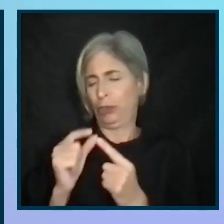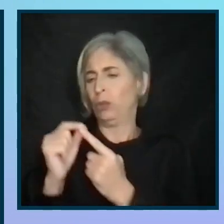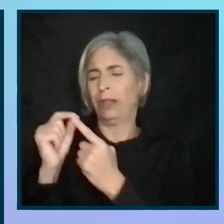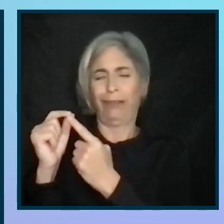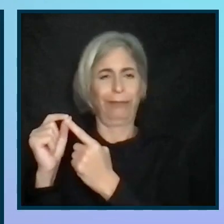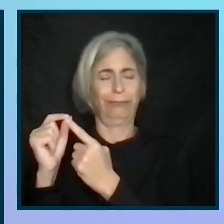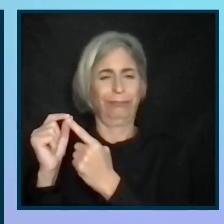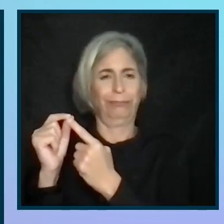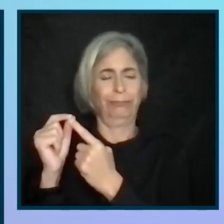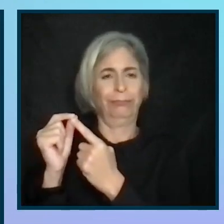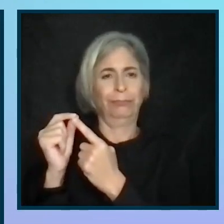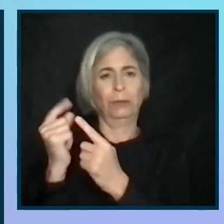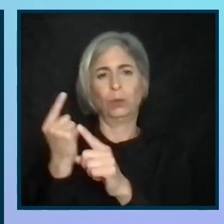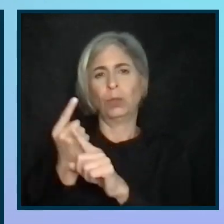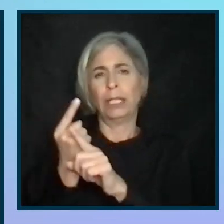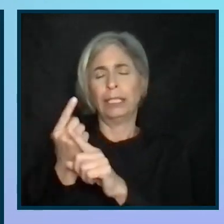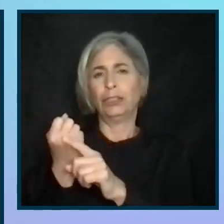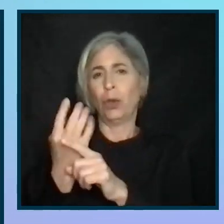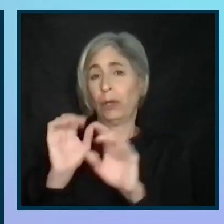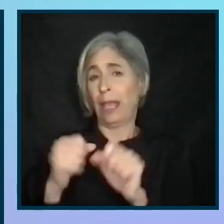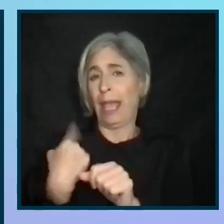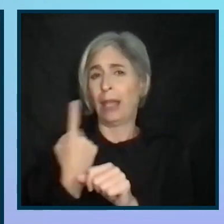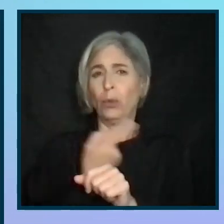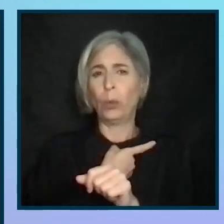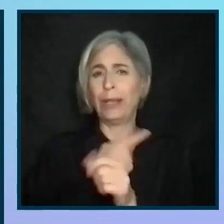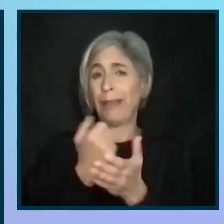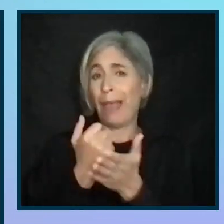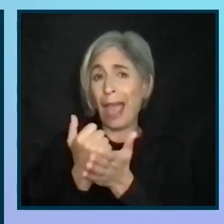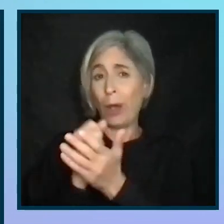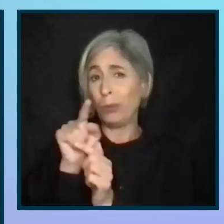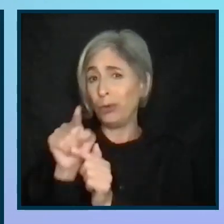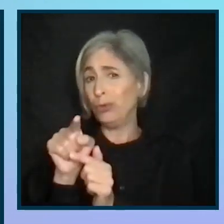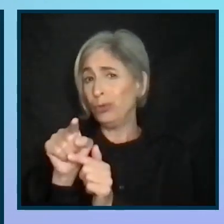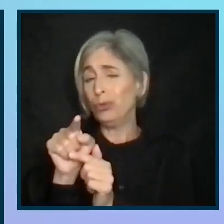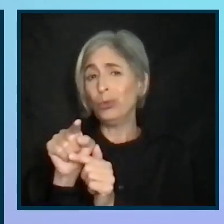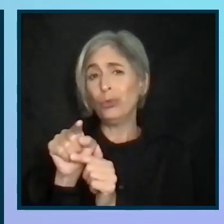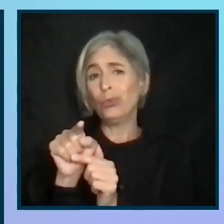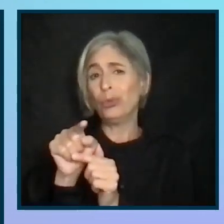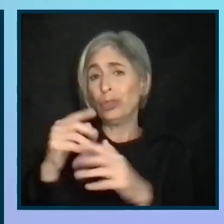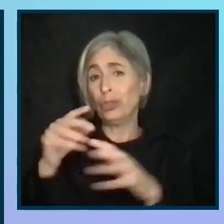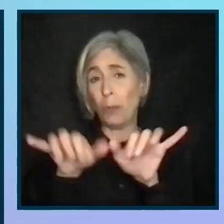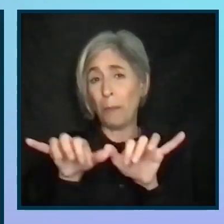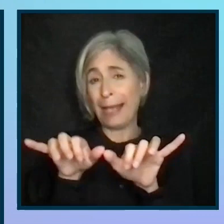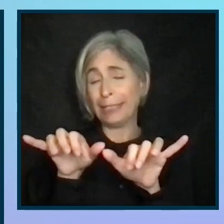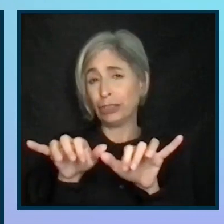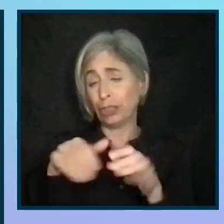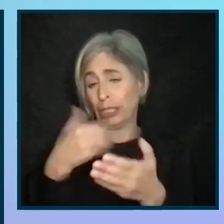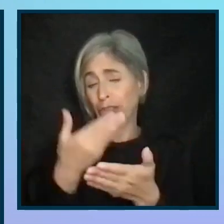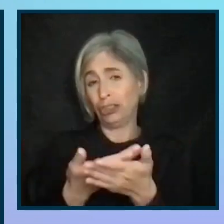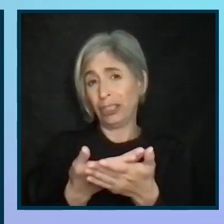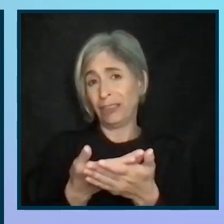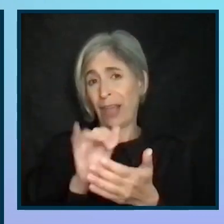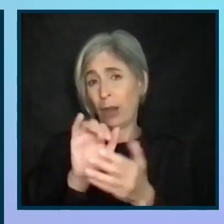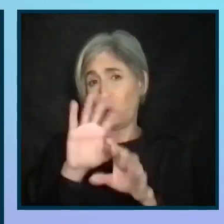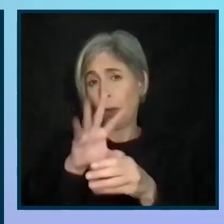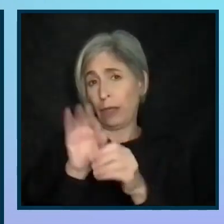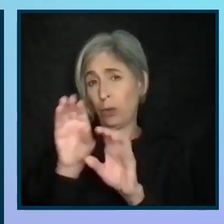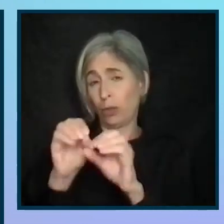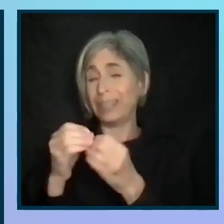So, you know, can we help you to measure and justify this for your organization? Yes, we can help you do that.